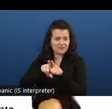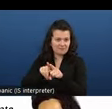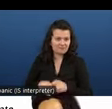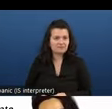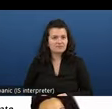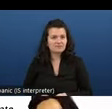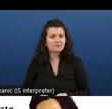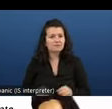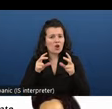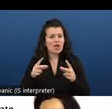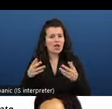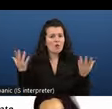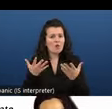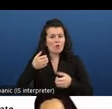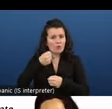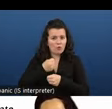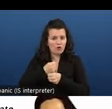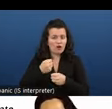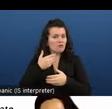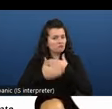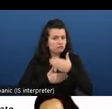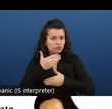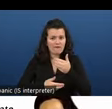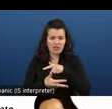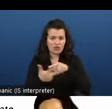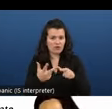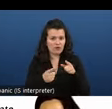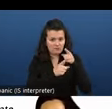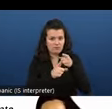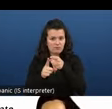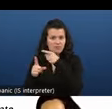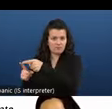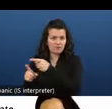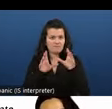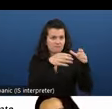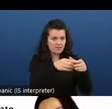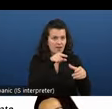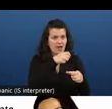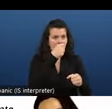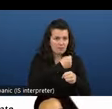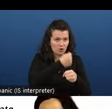that being I employers is started home right. And our consumers, as well as our communities